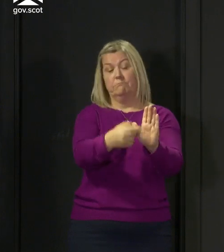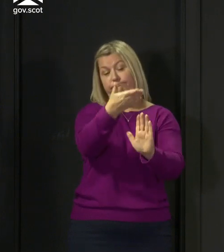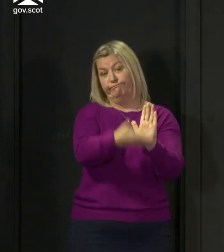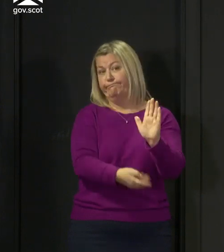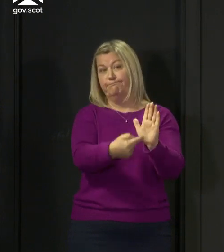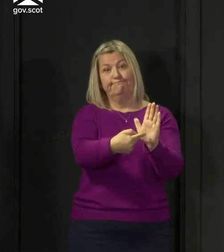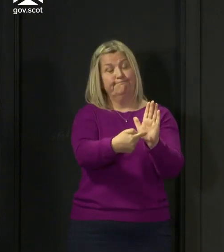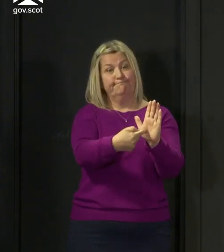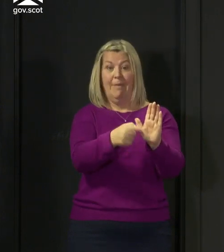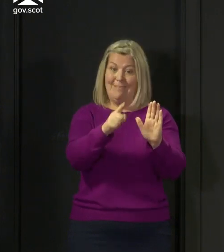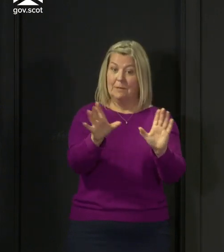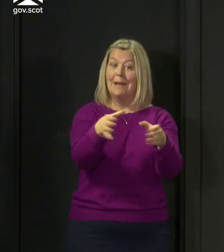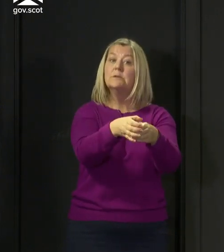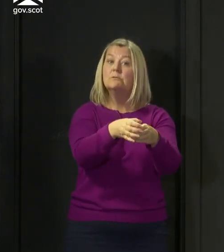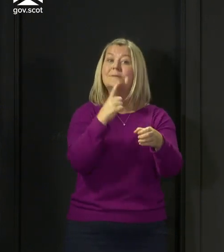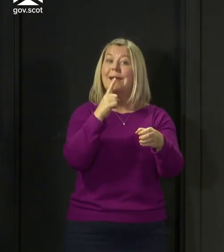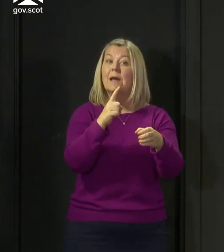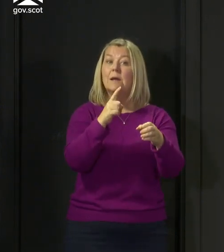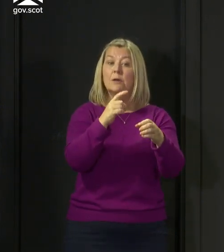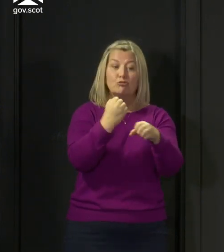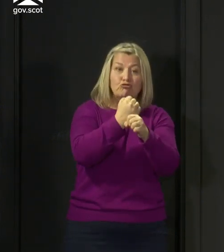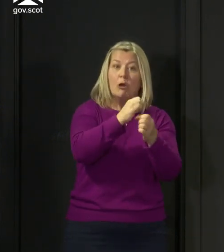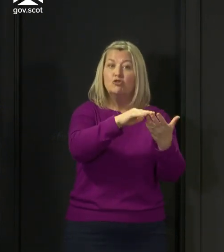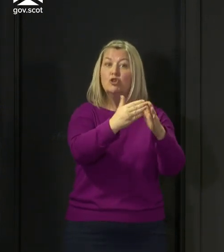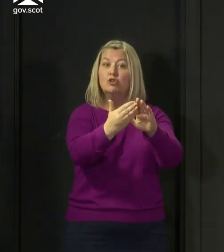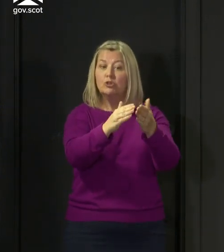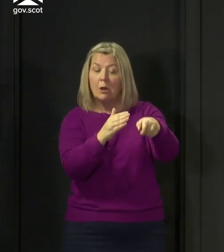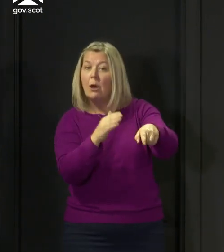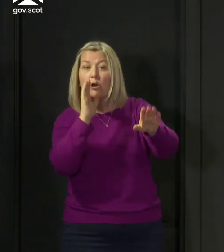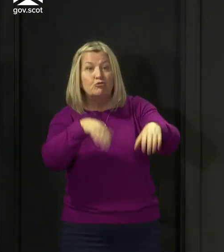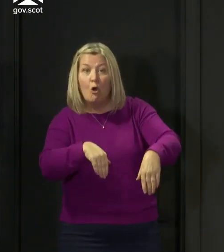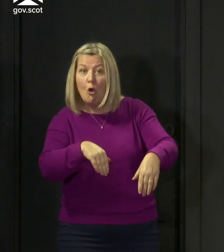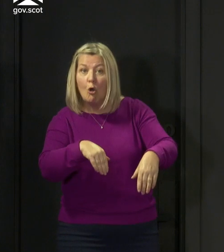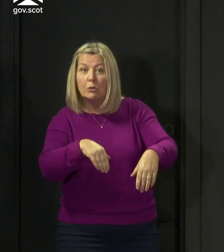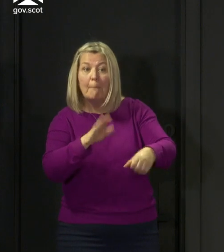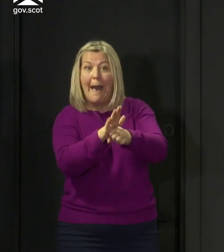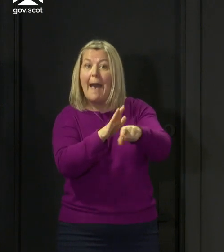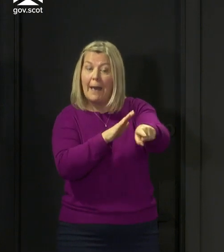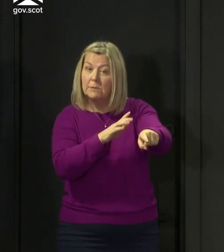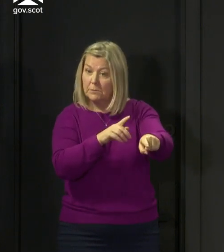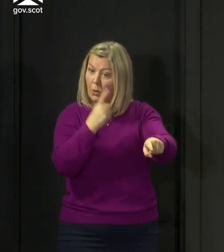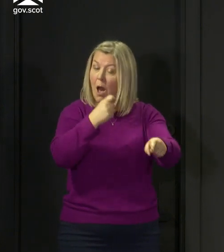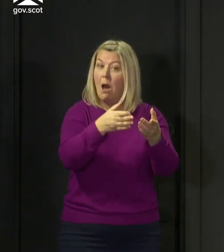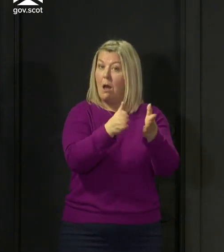that I spoke about a moment ago that are not prohibited by law from being open, but equally